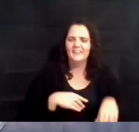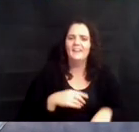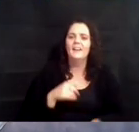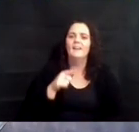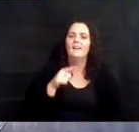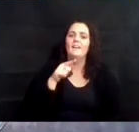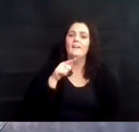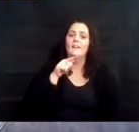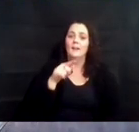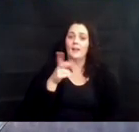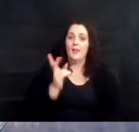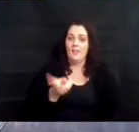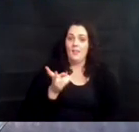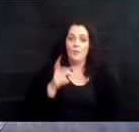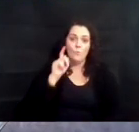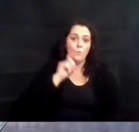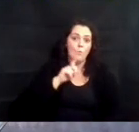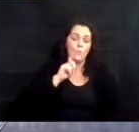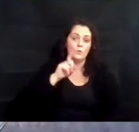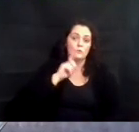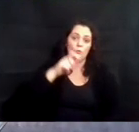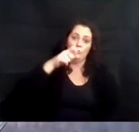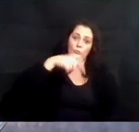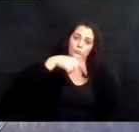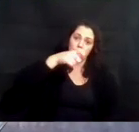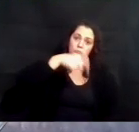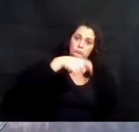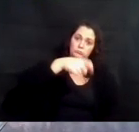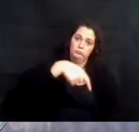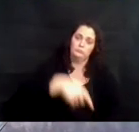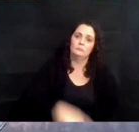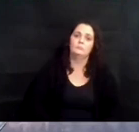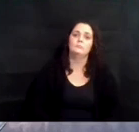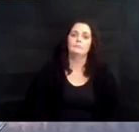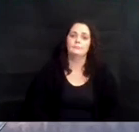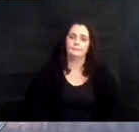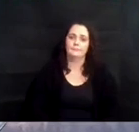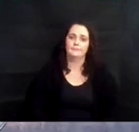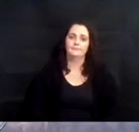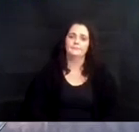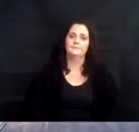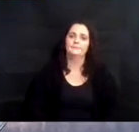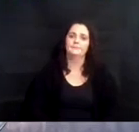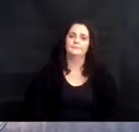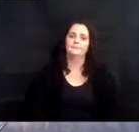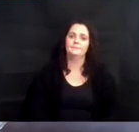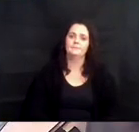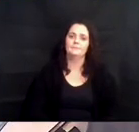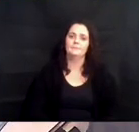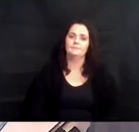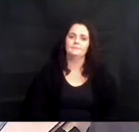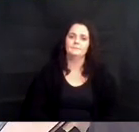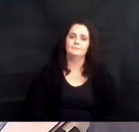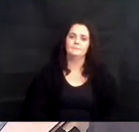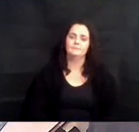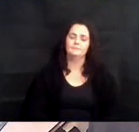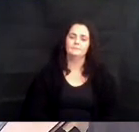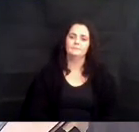And, I'm gonna extend even further, drop it down, there we go and take another frame.